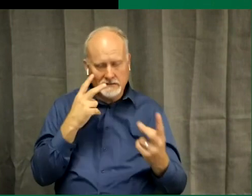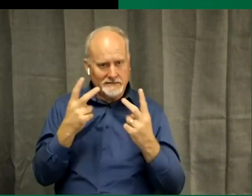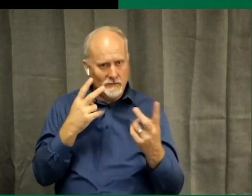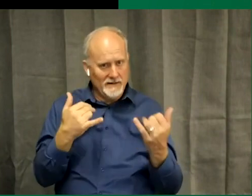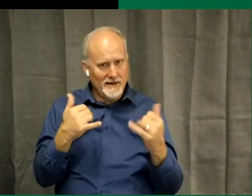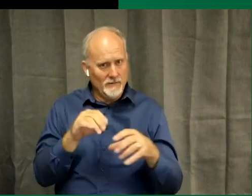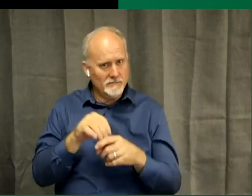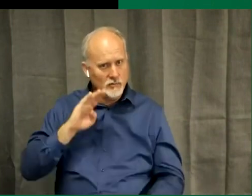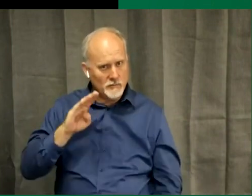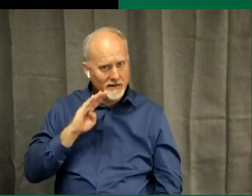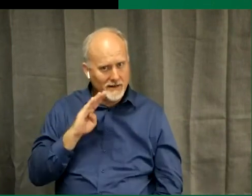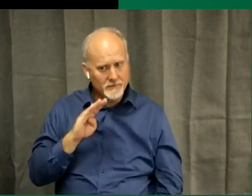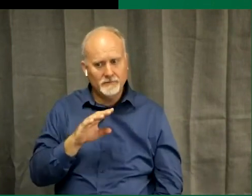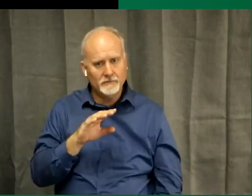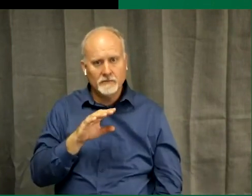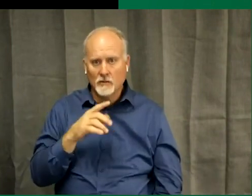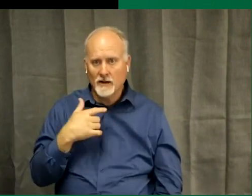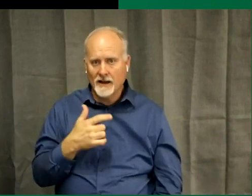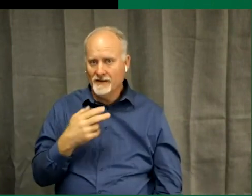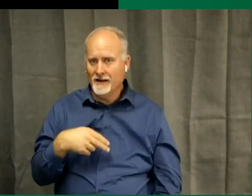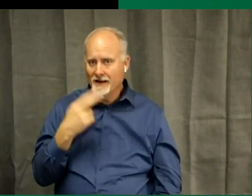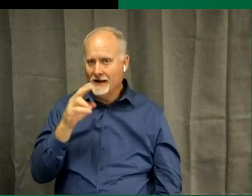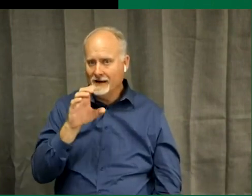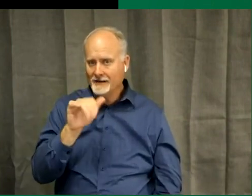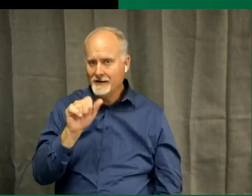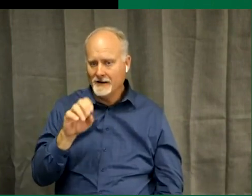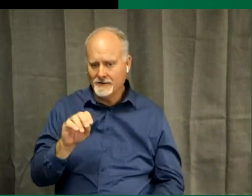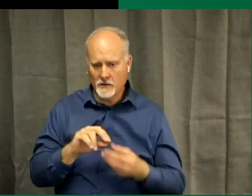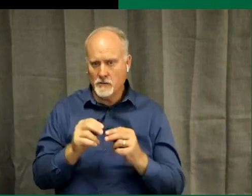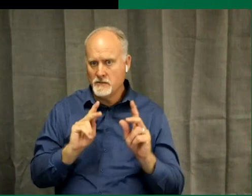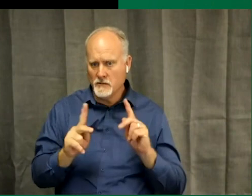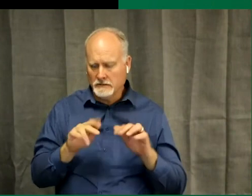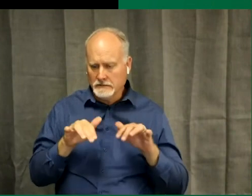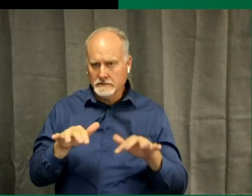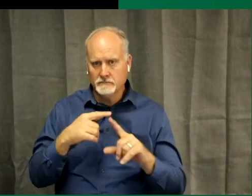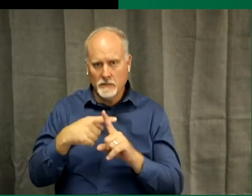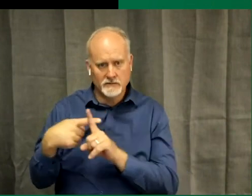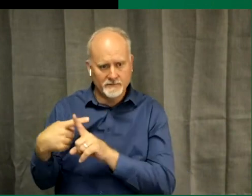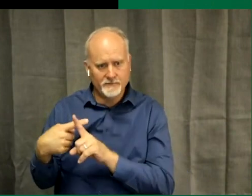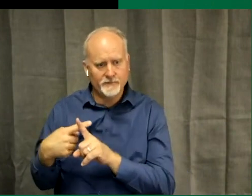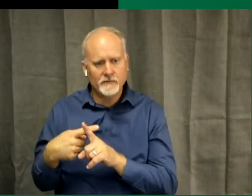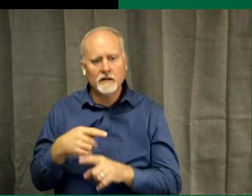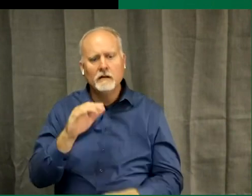birmingham and at uab we have a fairly high case rate versus a medium case rate and a low case rate